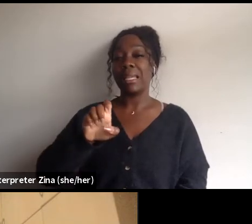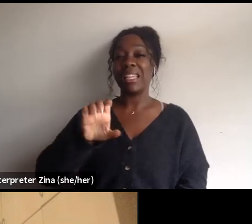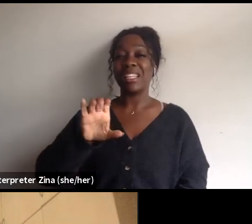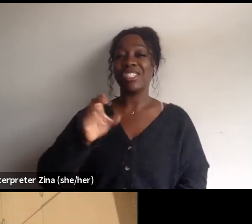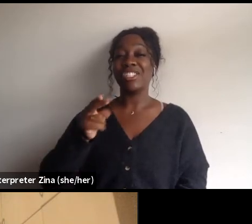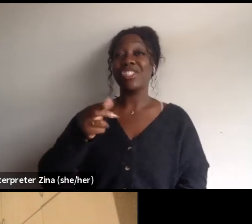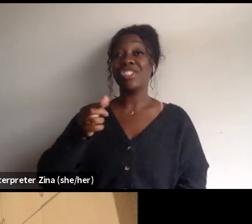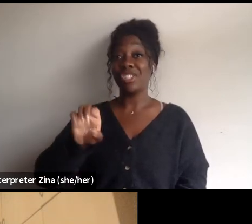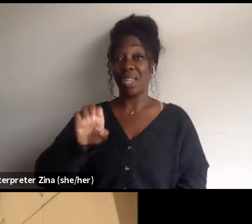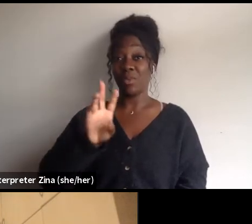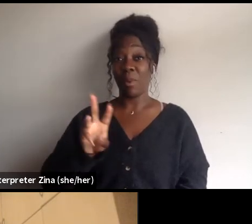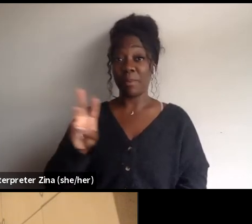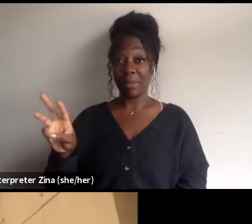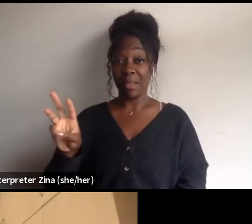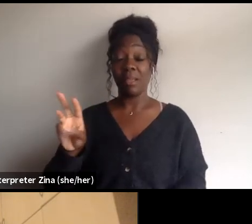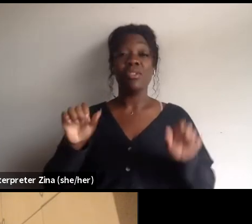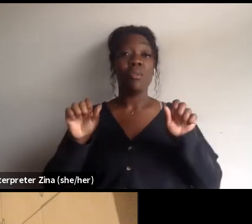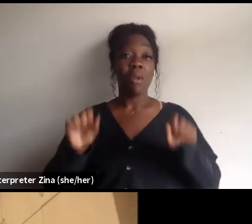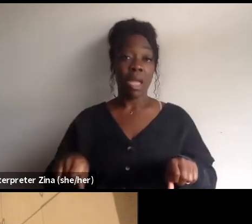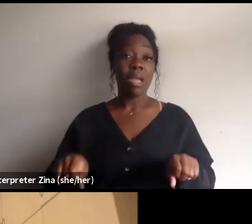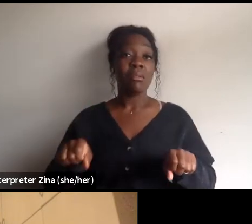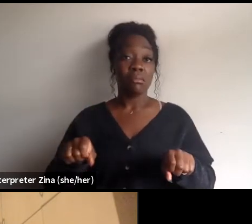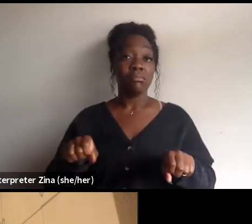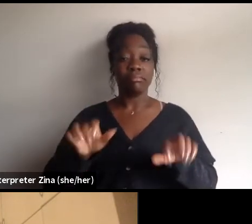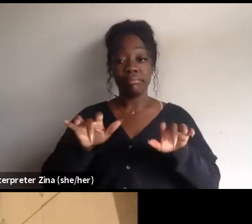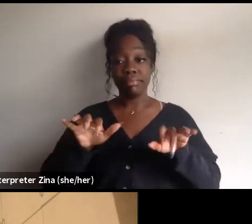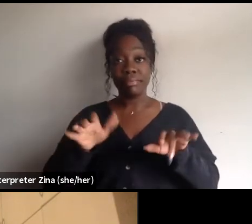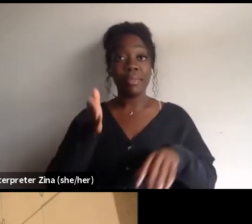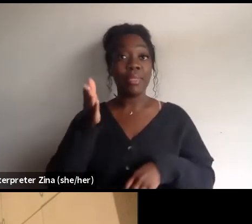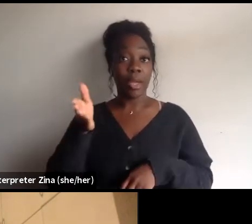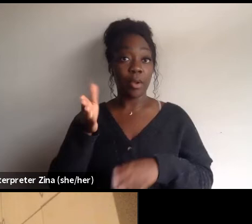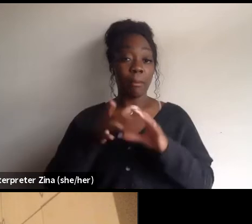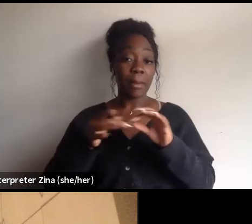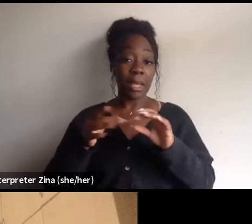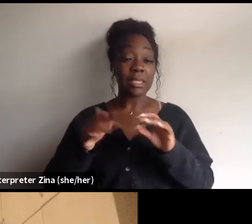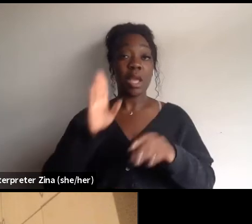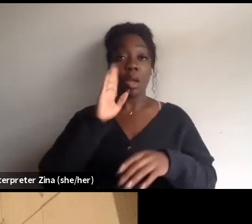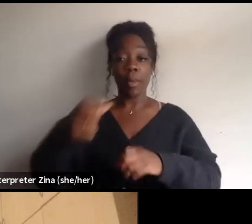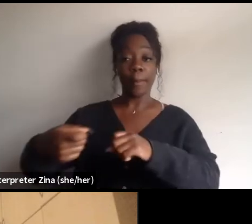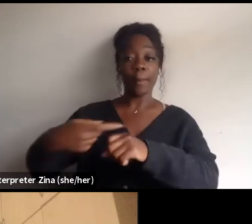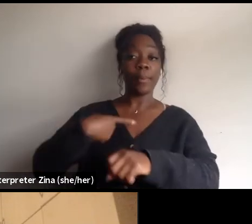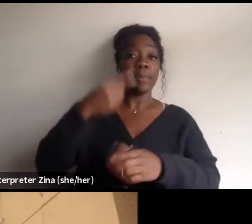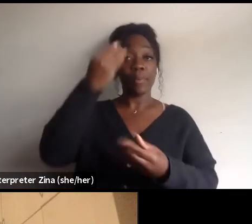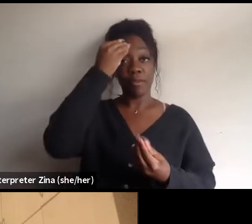you can also write on our website and I will get the email, the info, yeah.